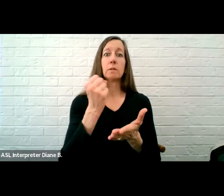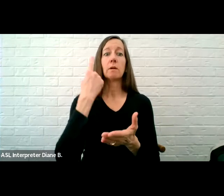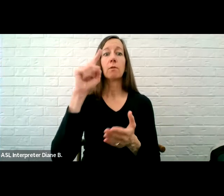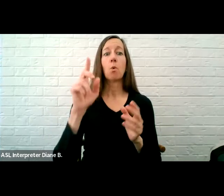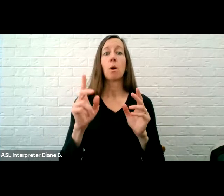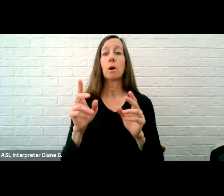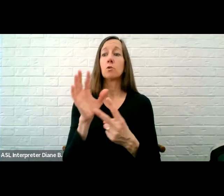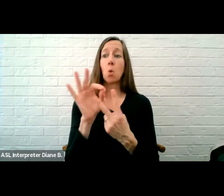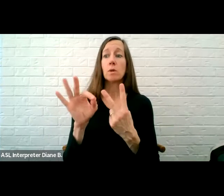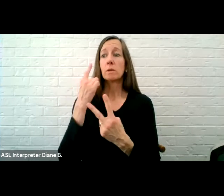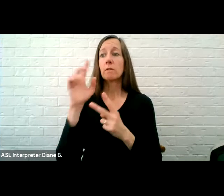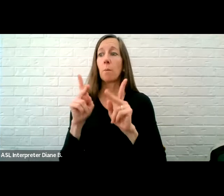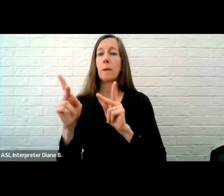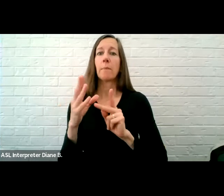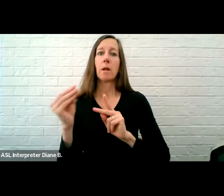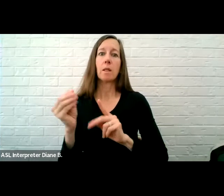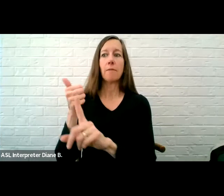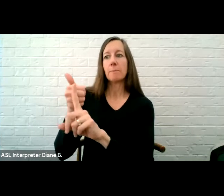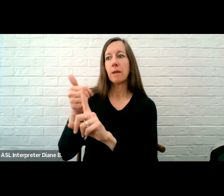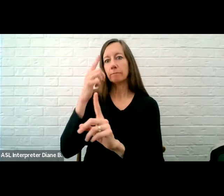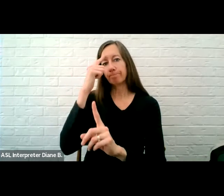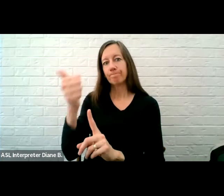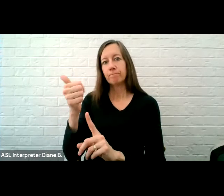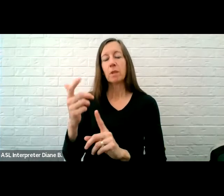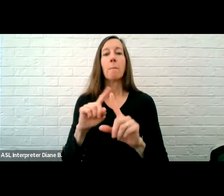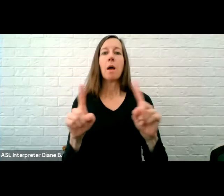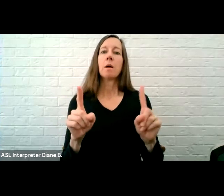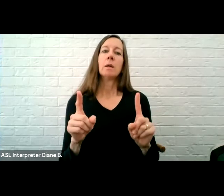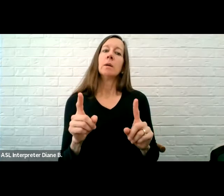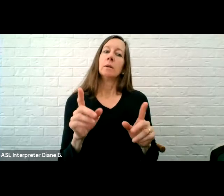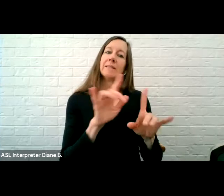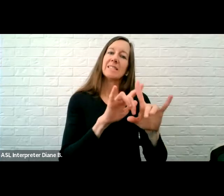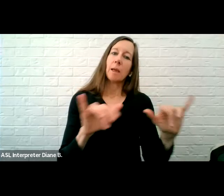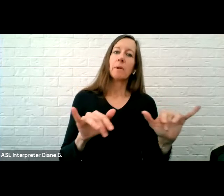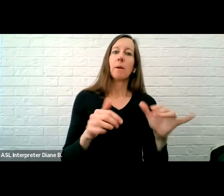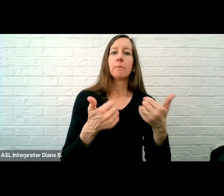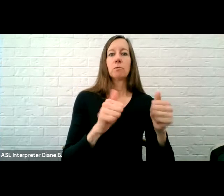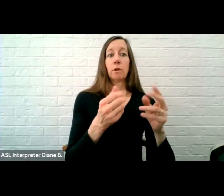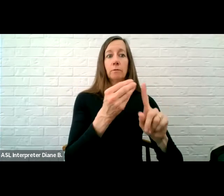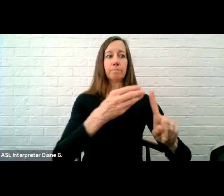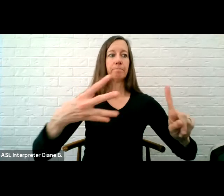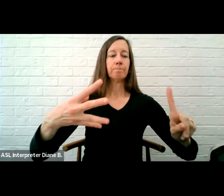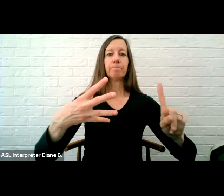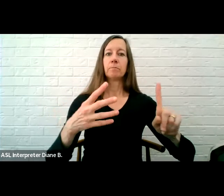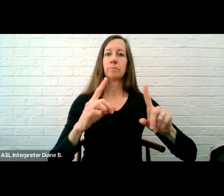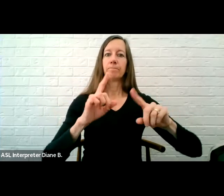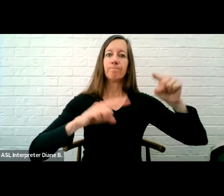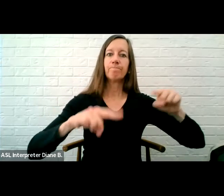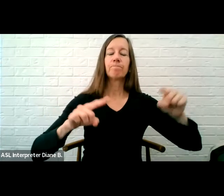But they're also trying to grow a continuum of options that enable individuals to have supports.